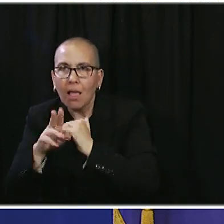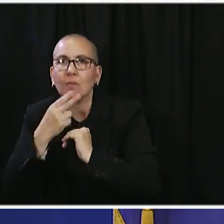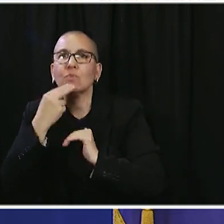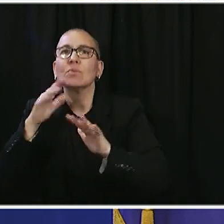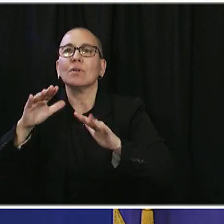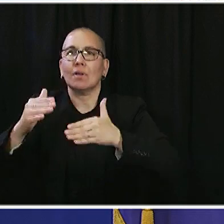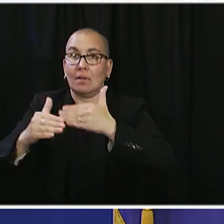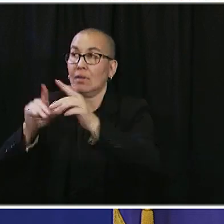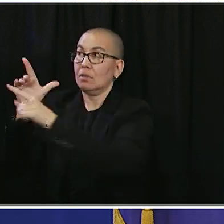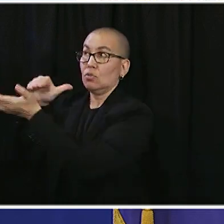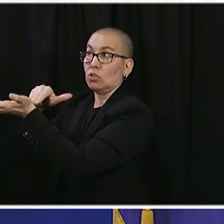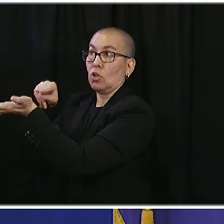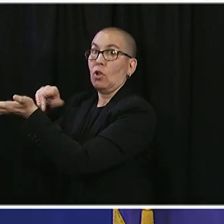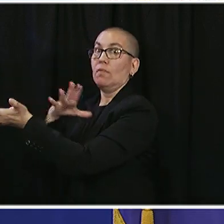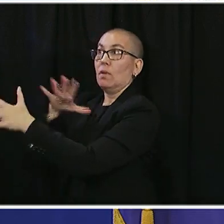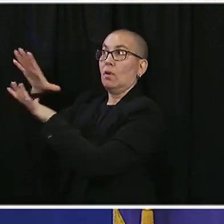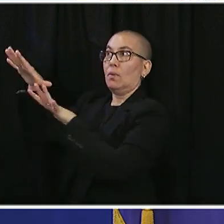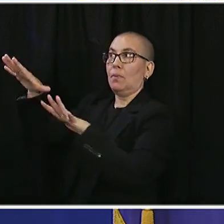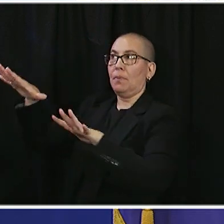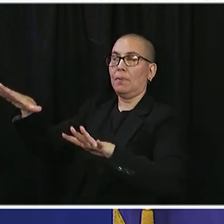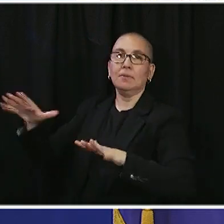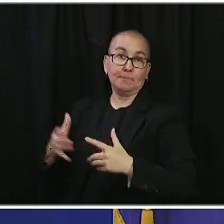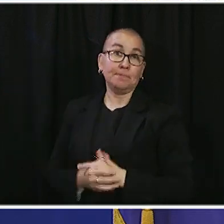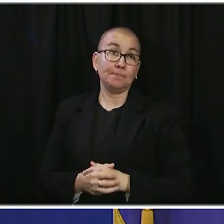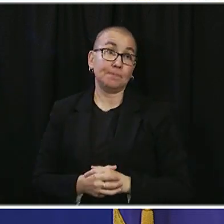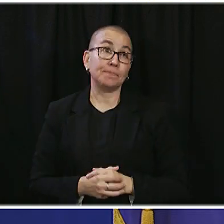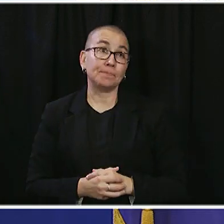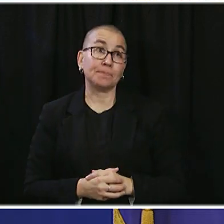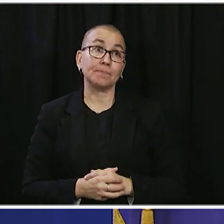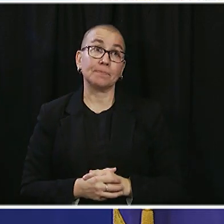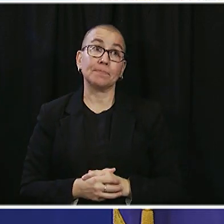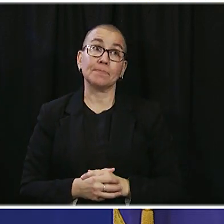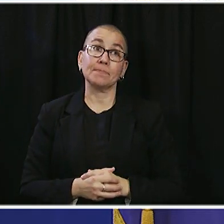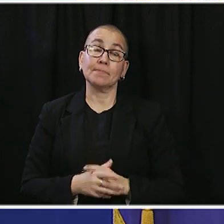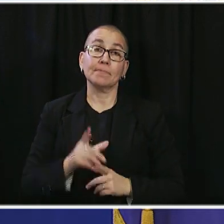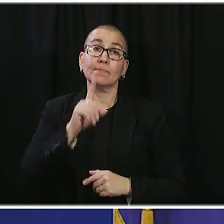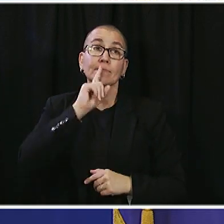COMFORTABLE GOING BACK. AND WE WON'T END UP IN A CASE SITUATION WHERE WE GET A RUN AWAY VIRUS SPREAD.